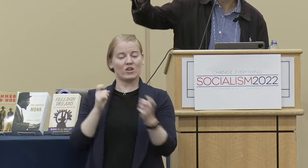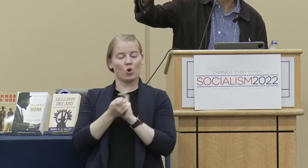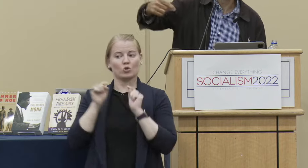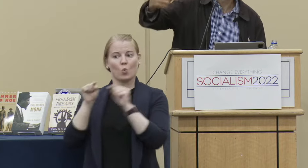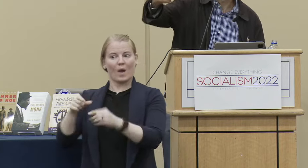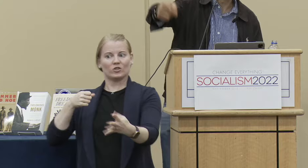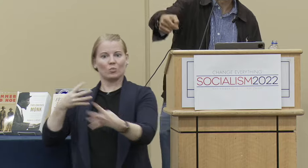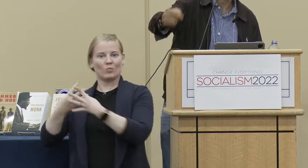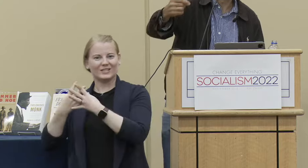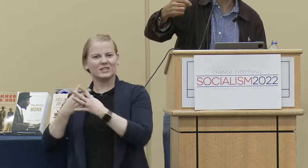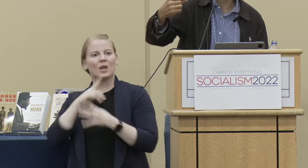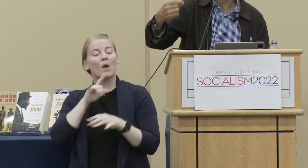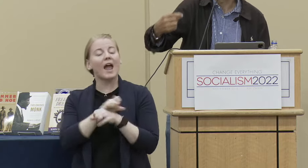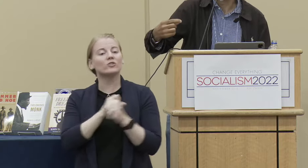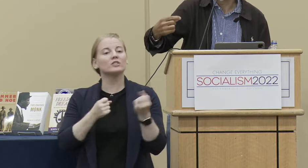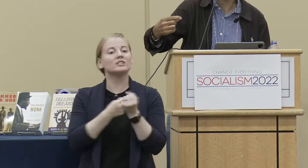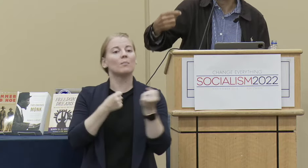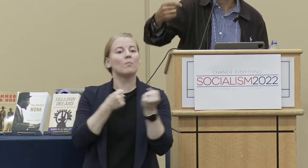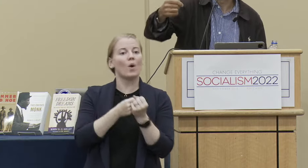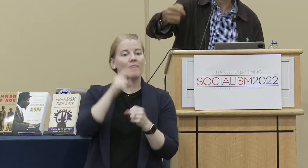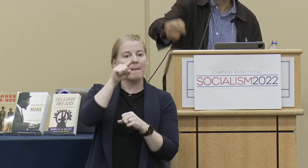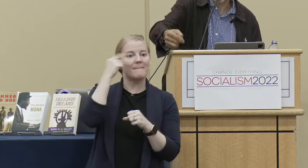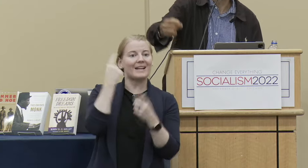of the '60s and '70s who went to prison, they were actually